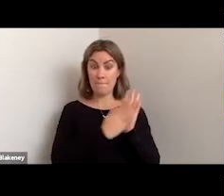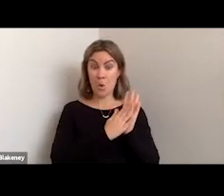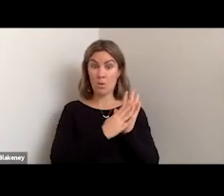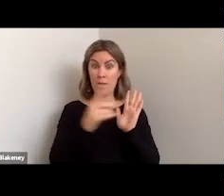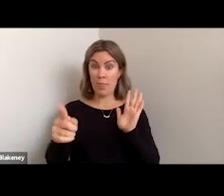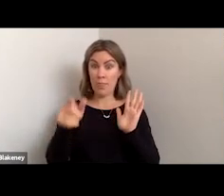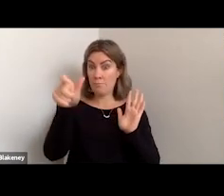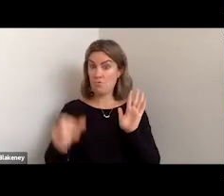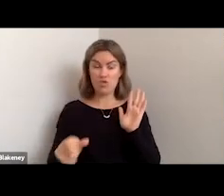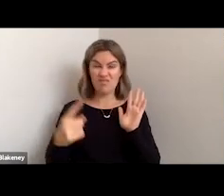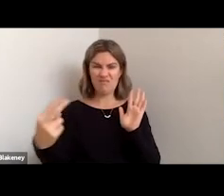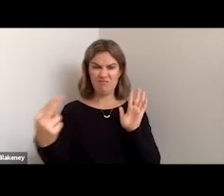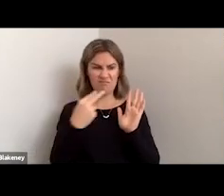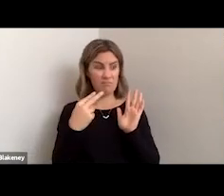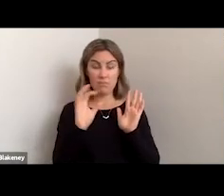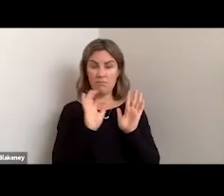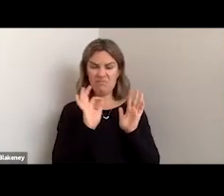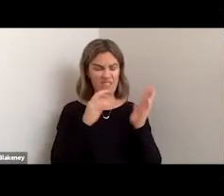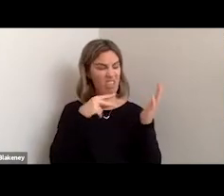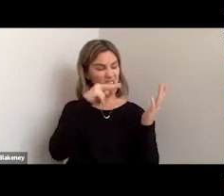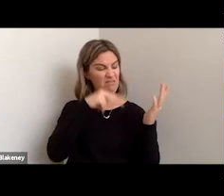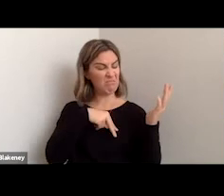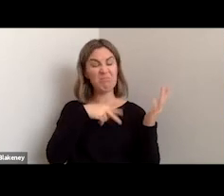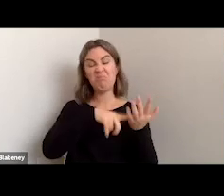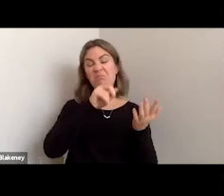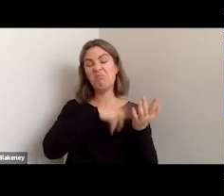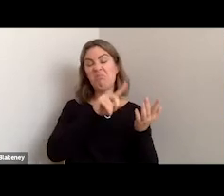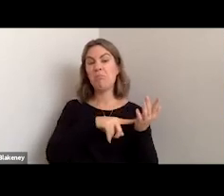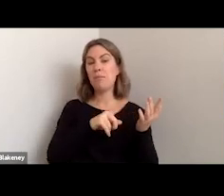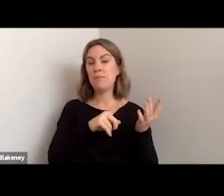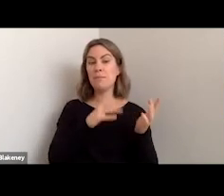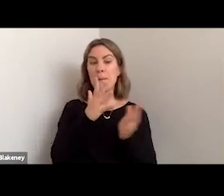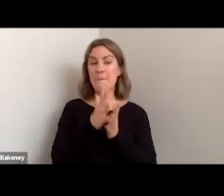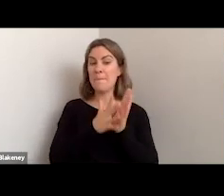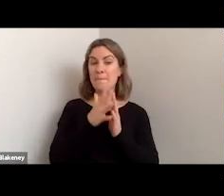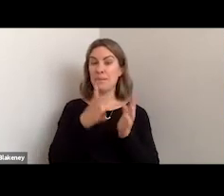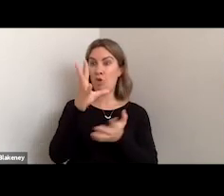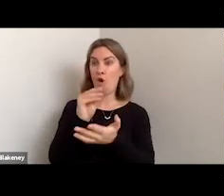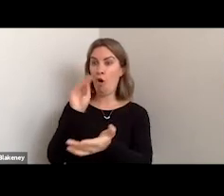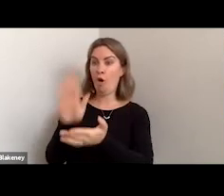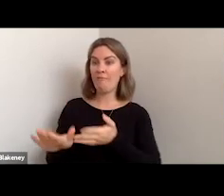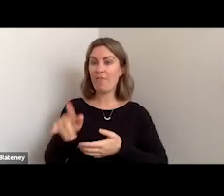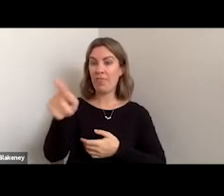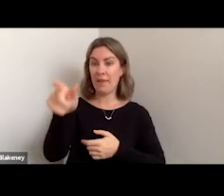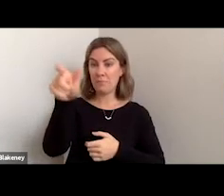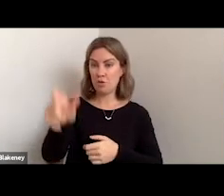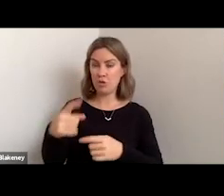both posts from similar people in the newsfeed. It just vanishes. So